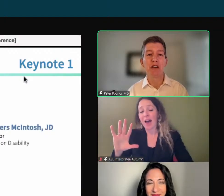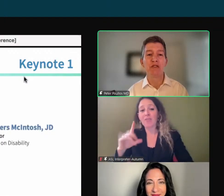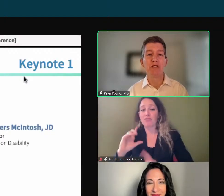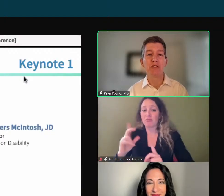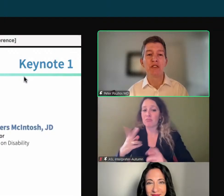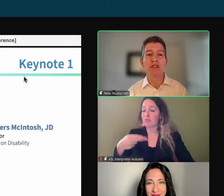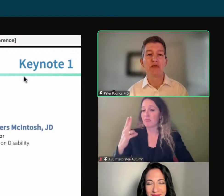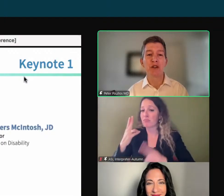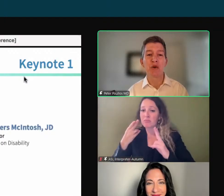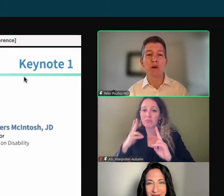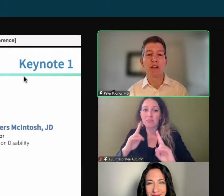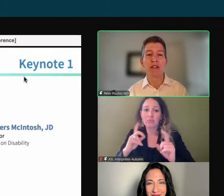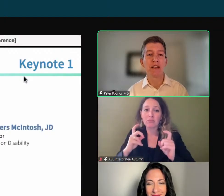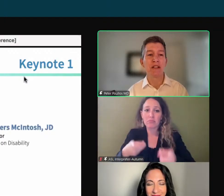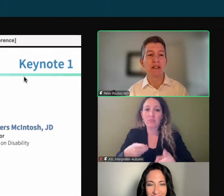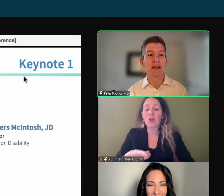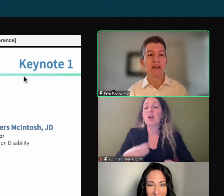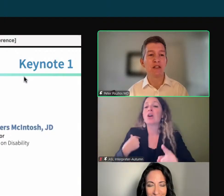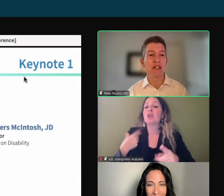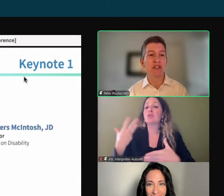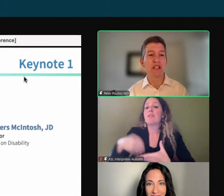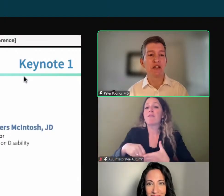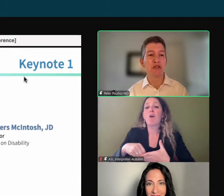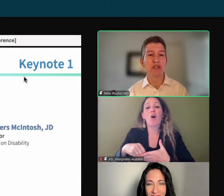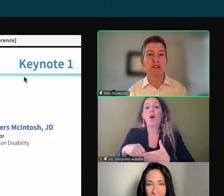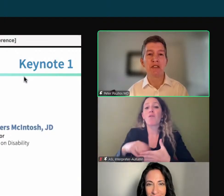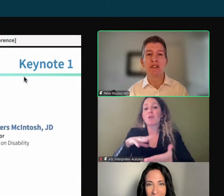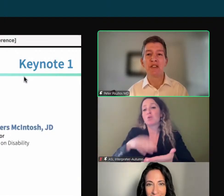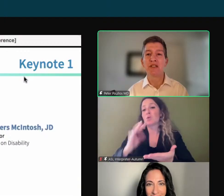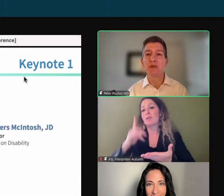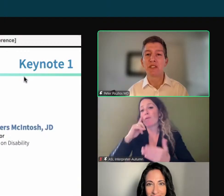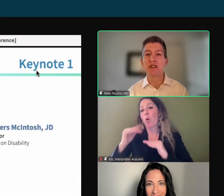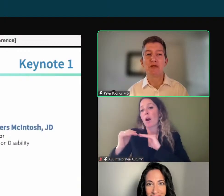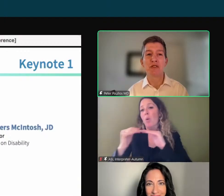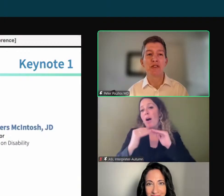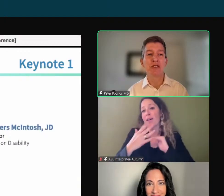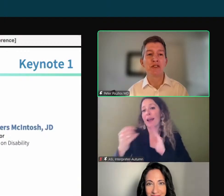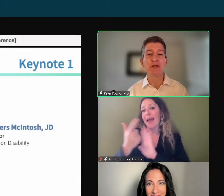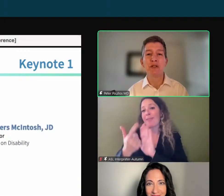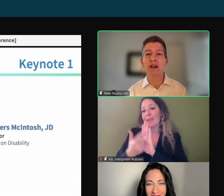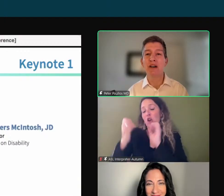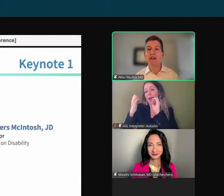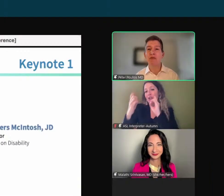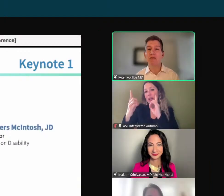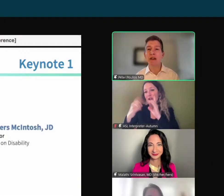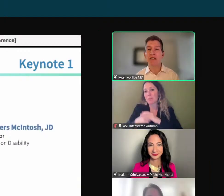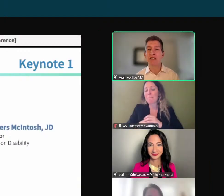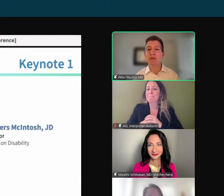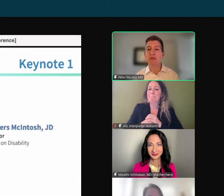of students for equality and legal education. So without further ado, Anne Sommers McIntosh.